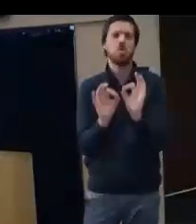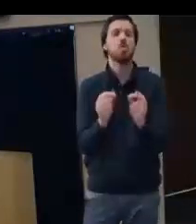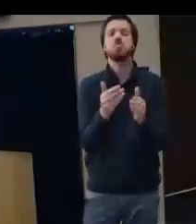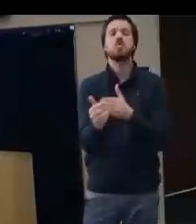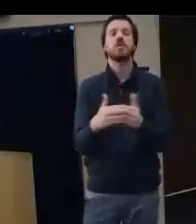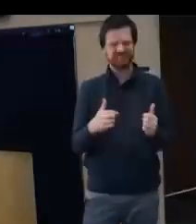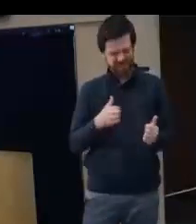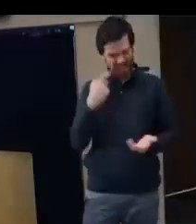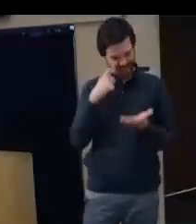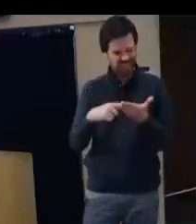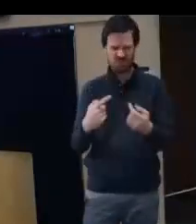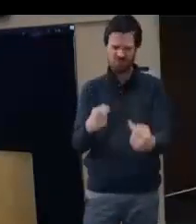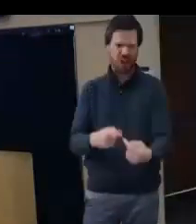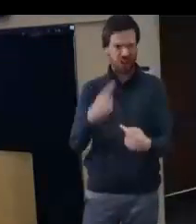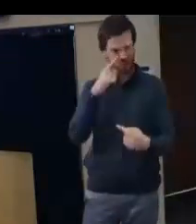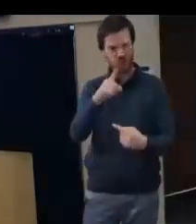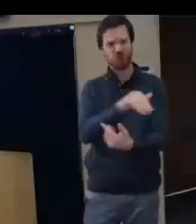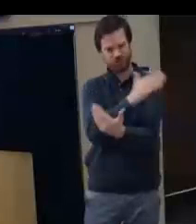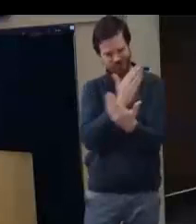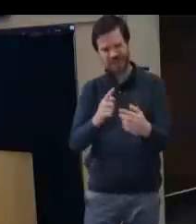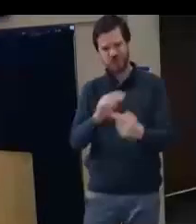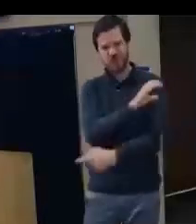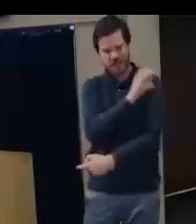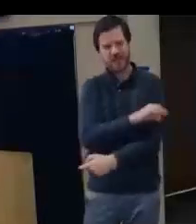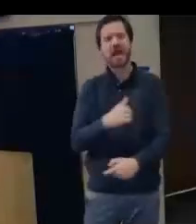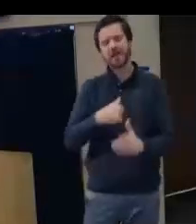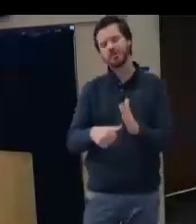realize how difficult ult it is for you to get to Clinic I'm really really impressed that you made